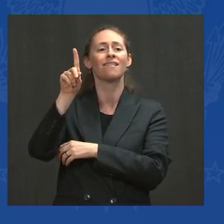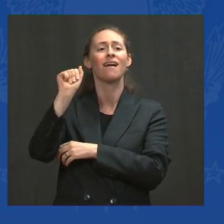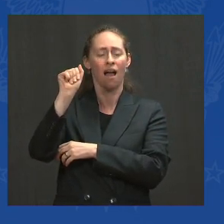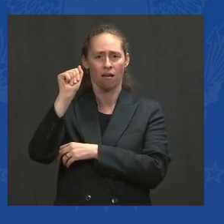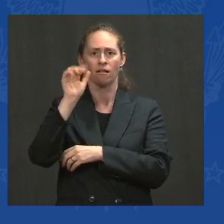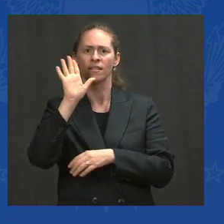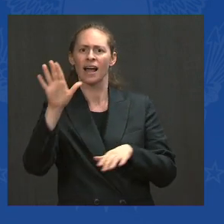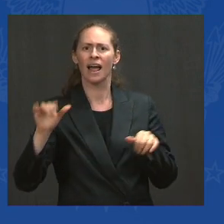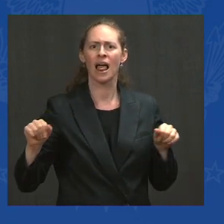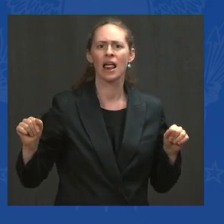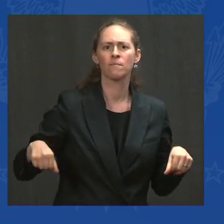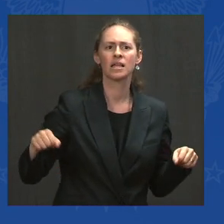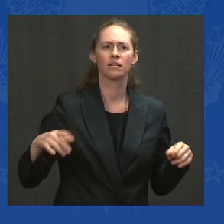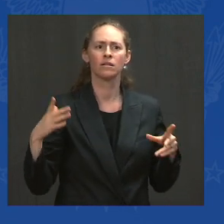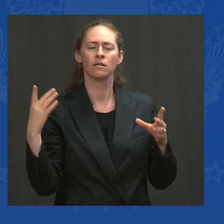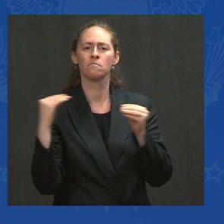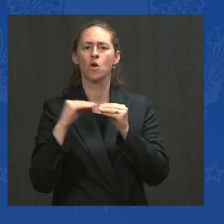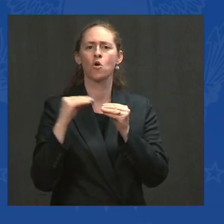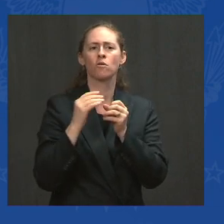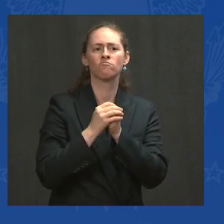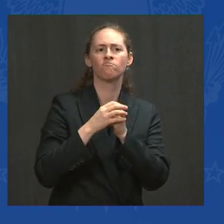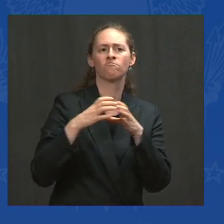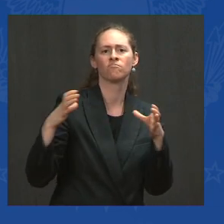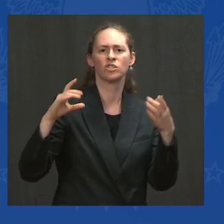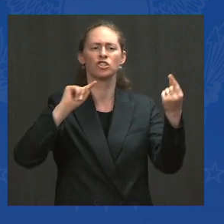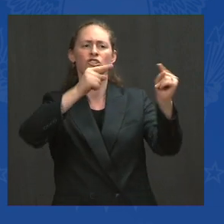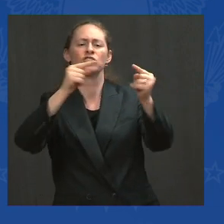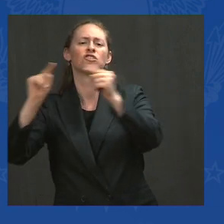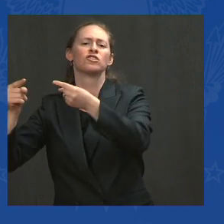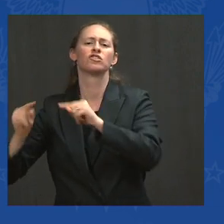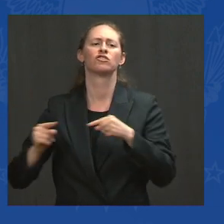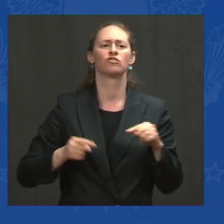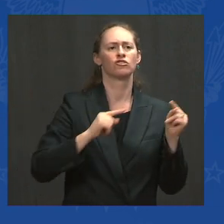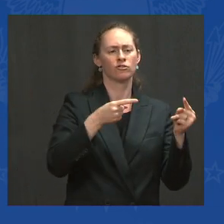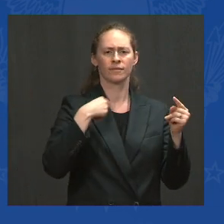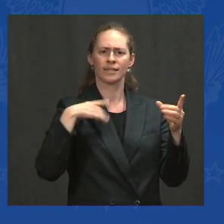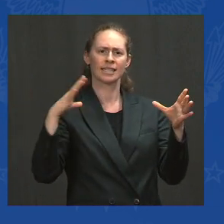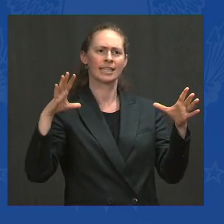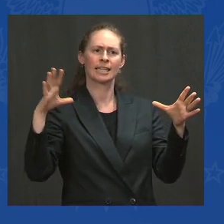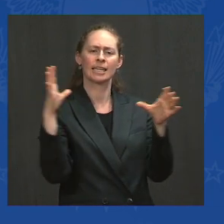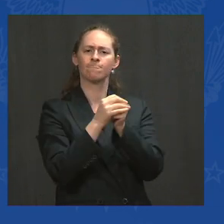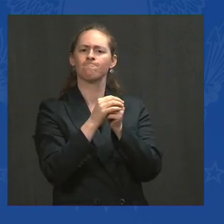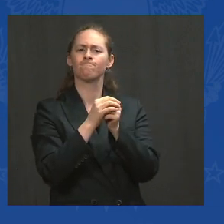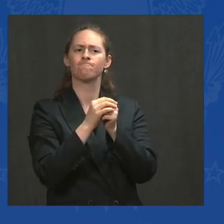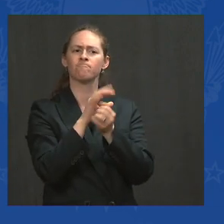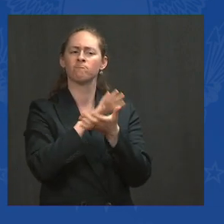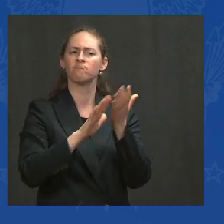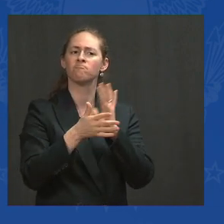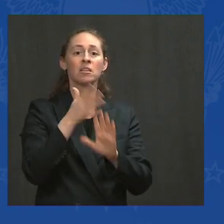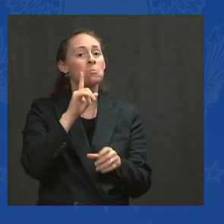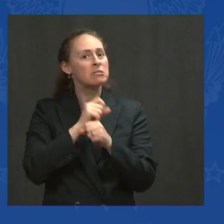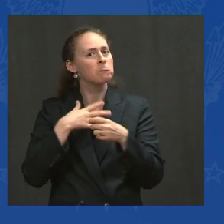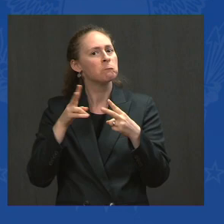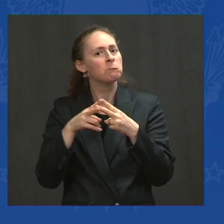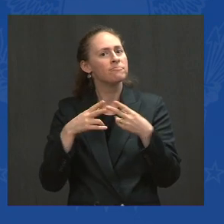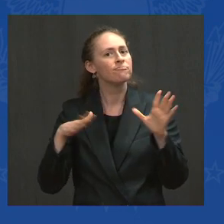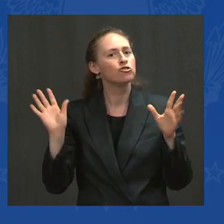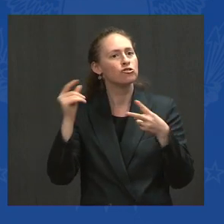States from that territory. We accomplished both of those objectives -- period.